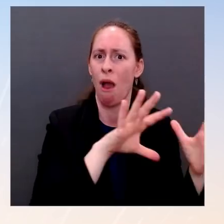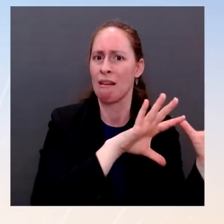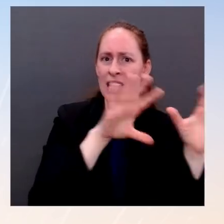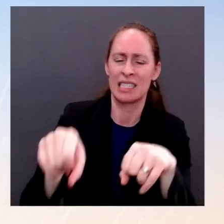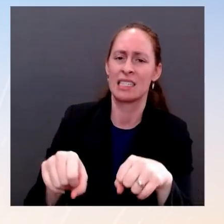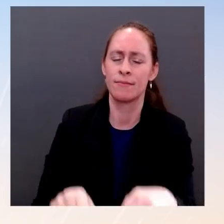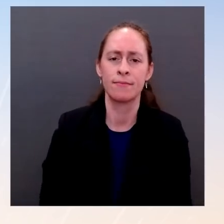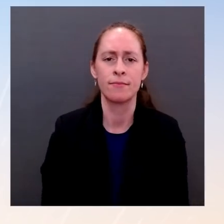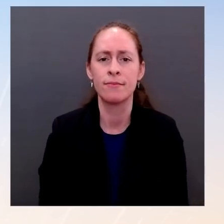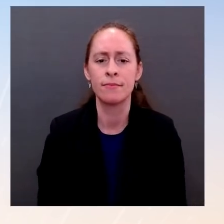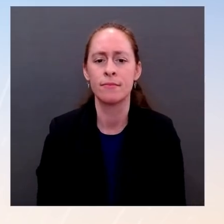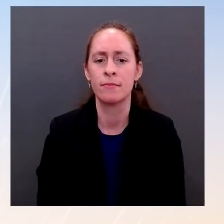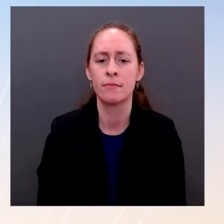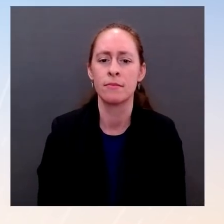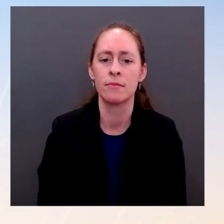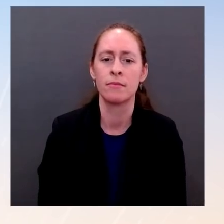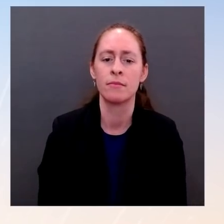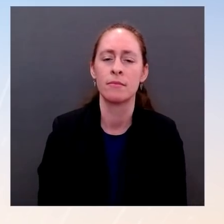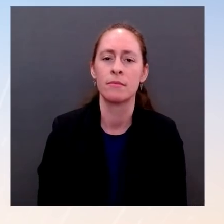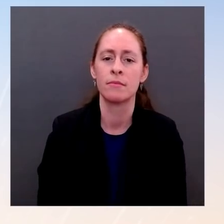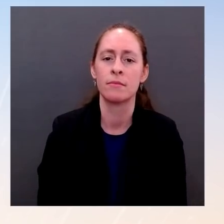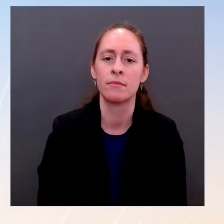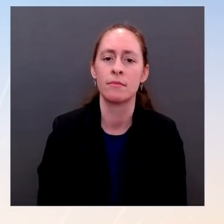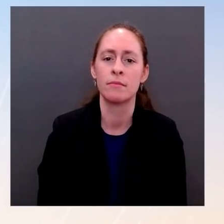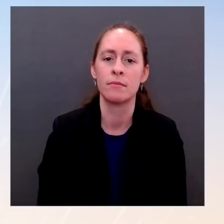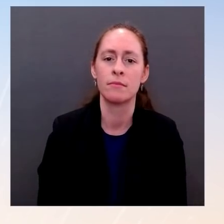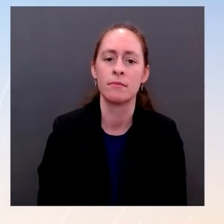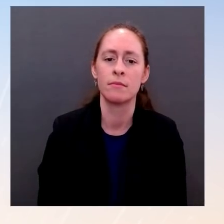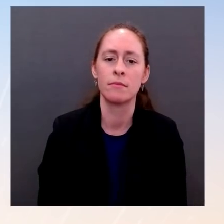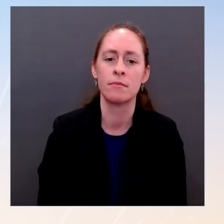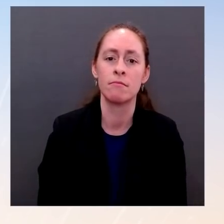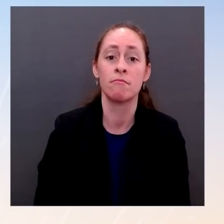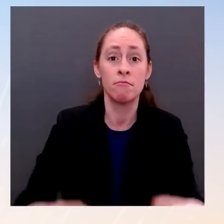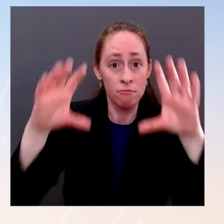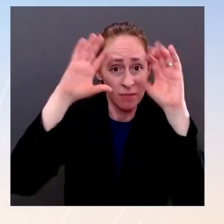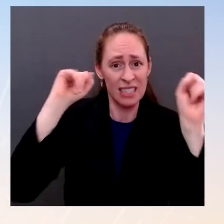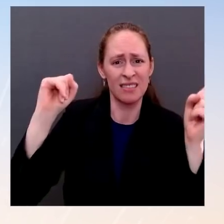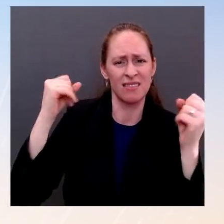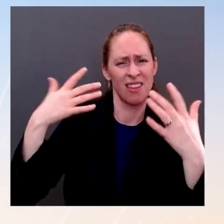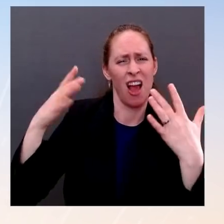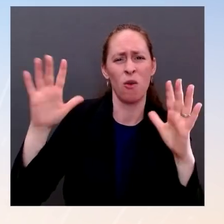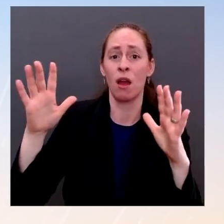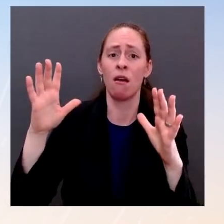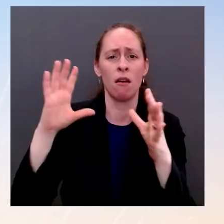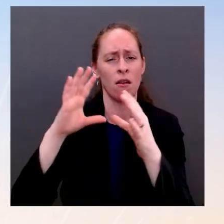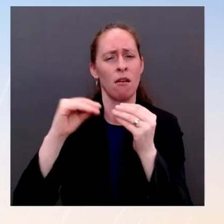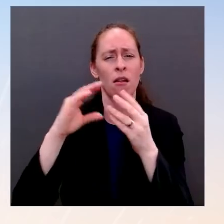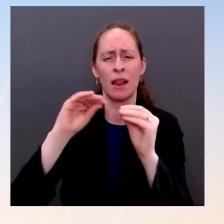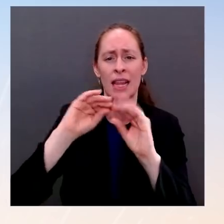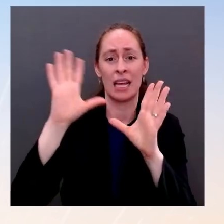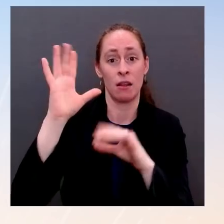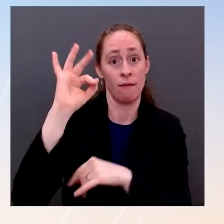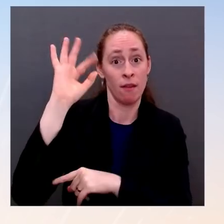disruptive or destructive attacks against the U.S. or allies is of significant concern.